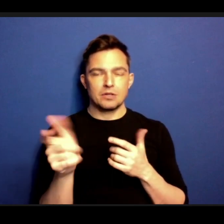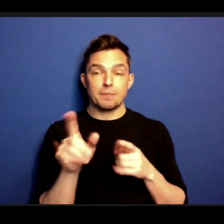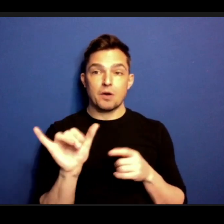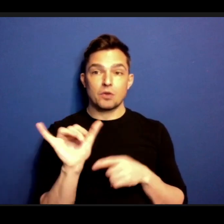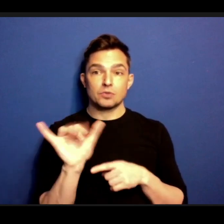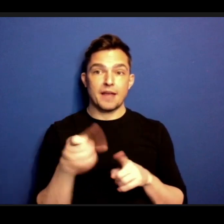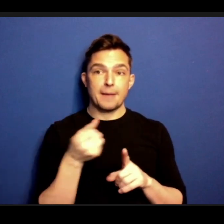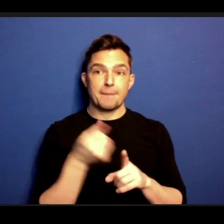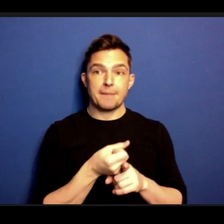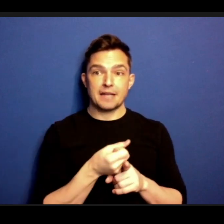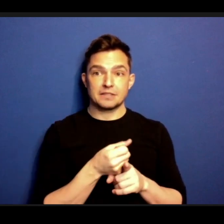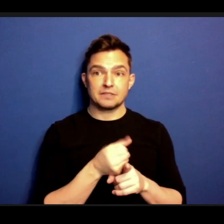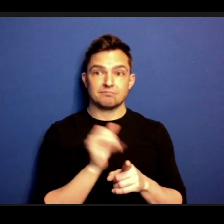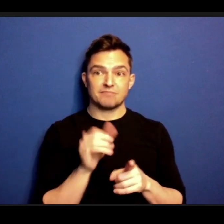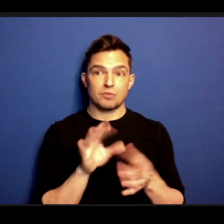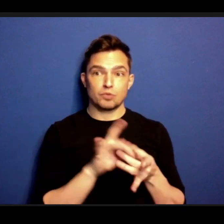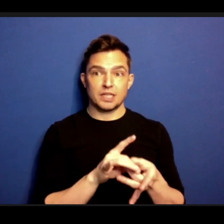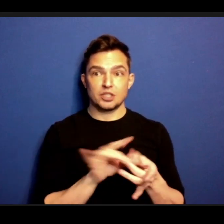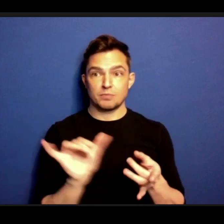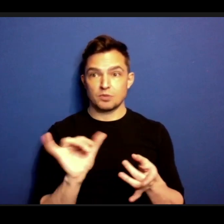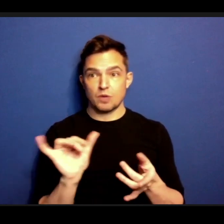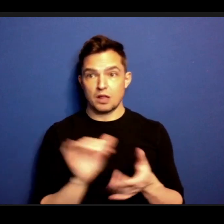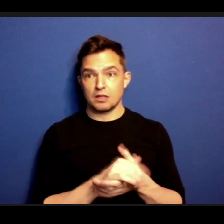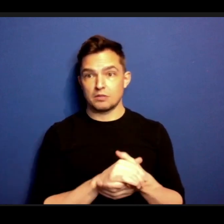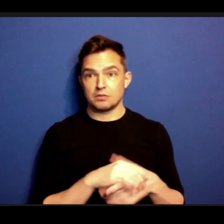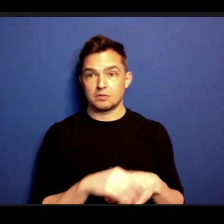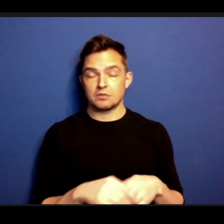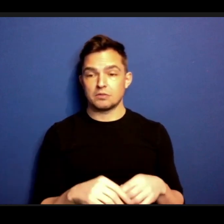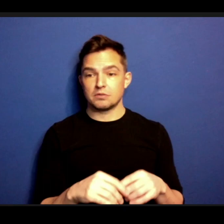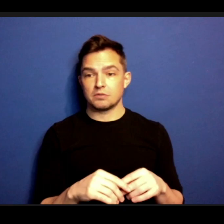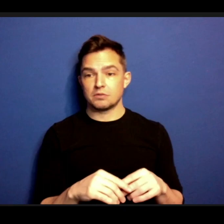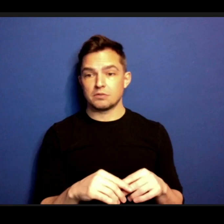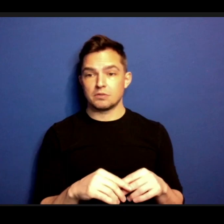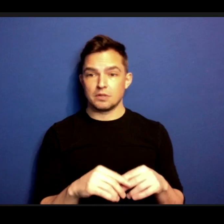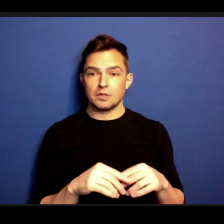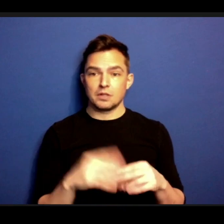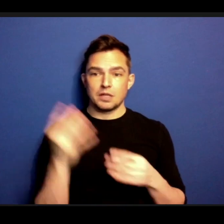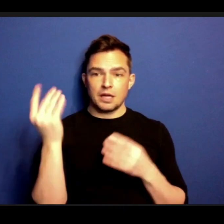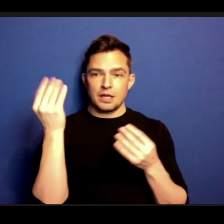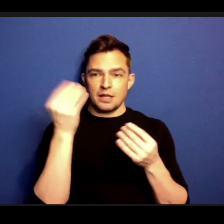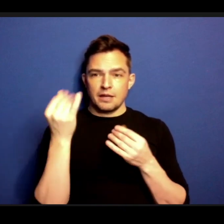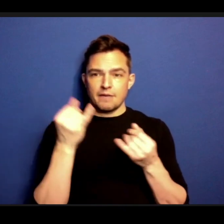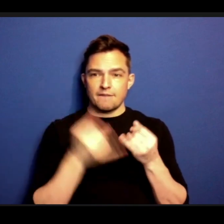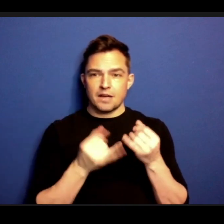that relationship as well. And I think finally something else that just struck me from your